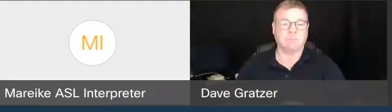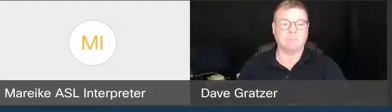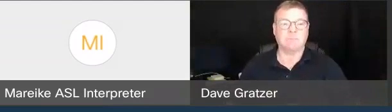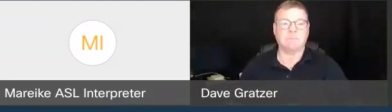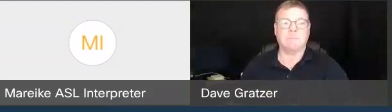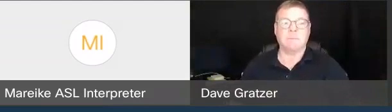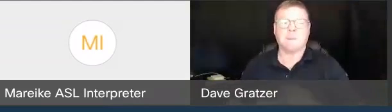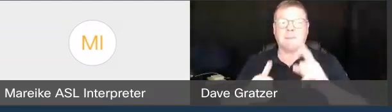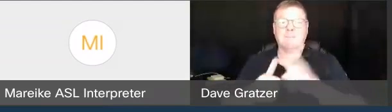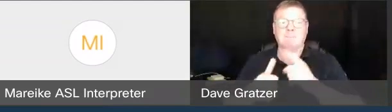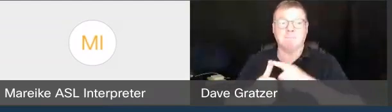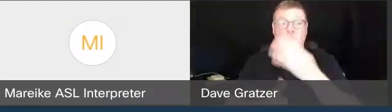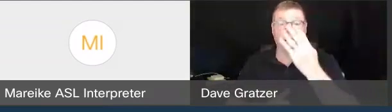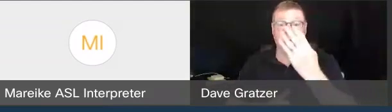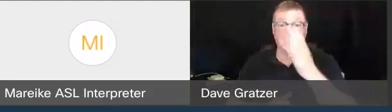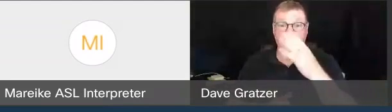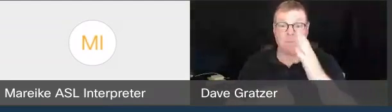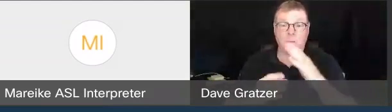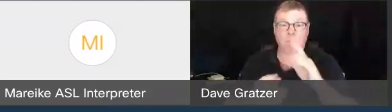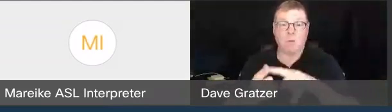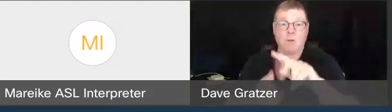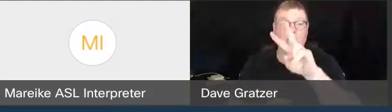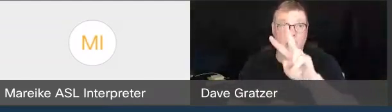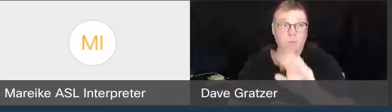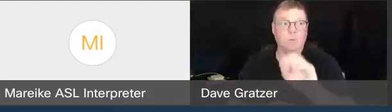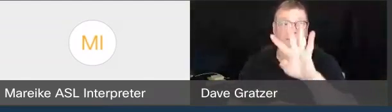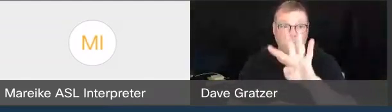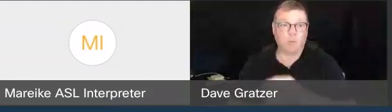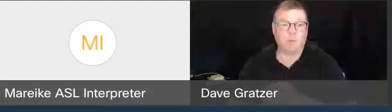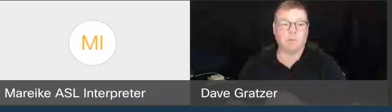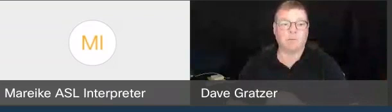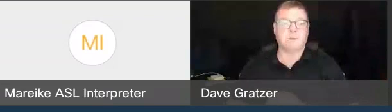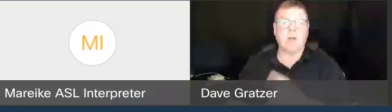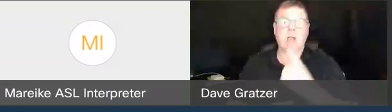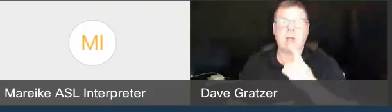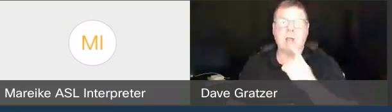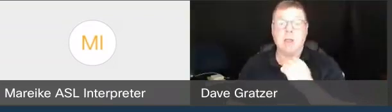first the blue bar is the total sample of 204. The red bar, the portion of that